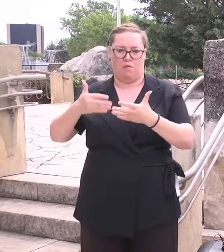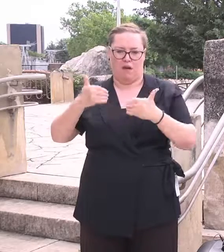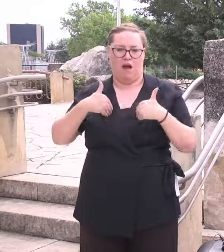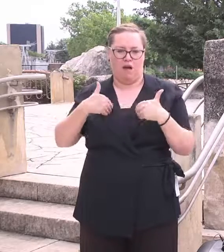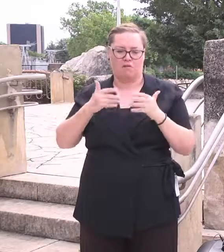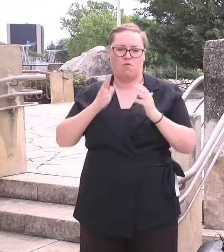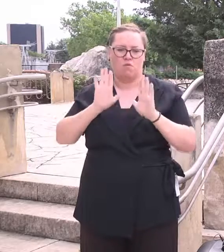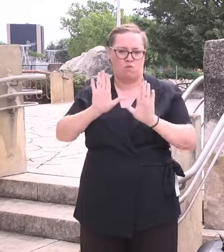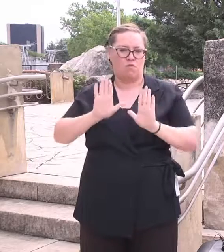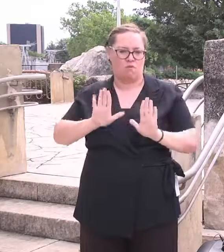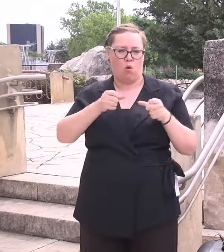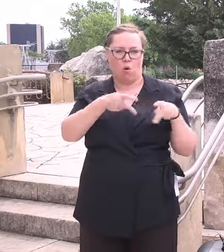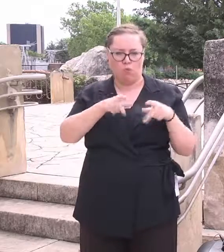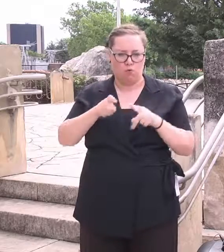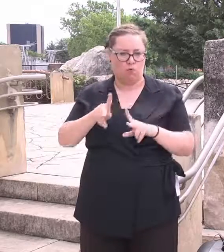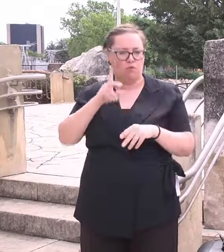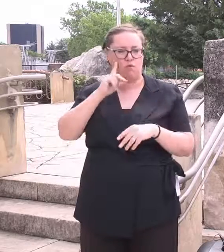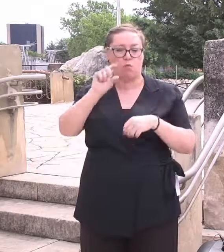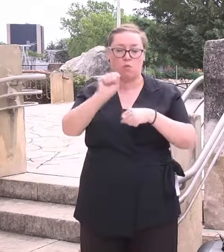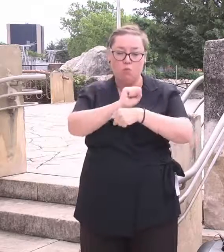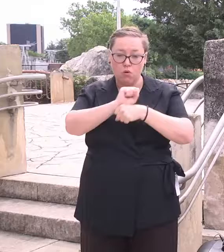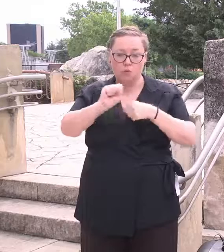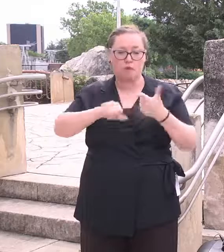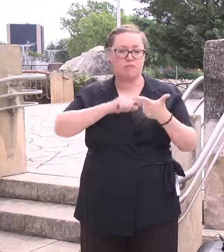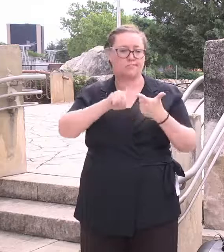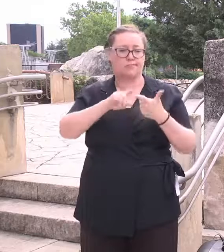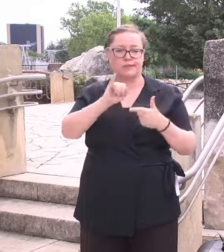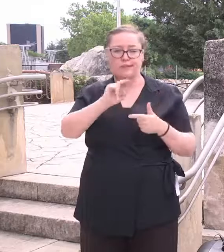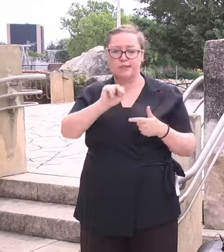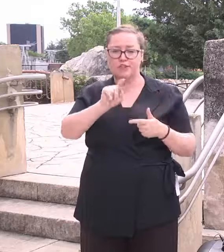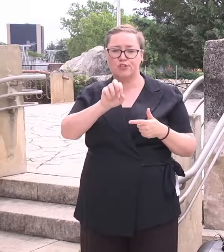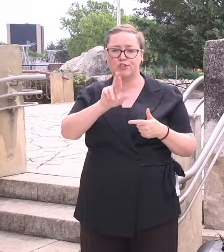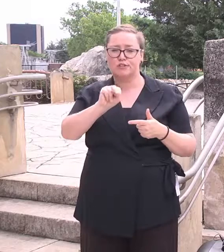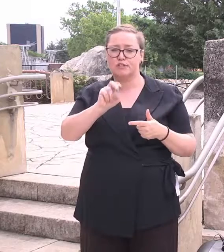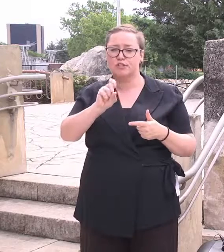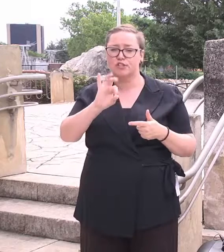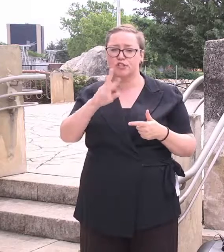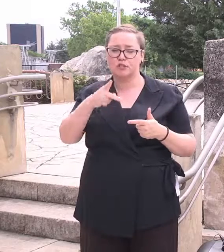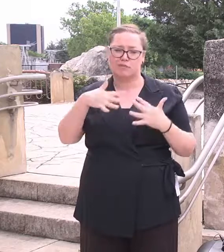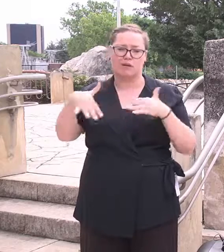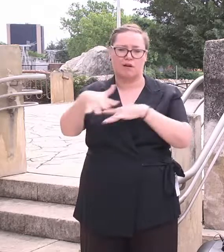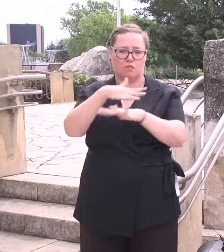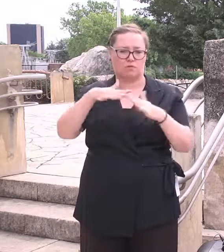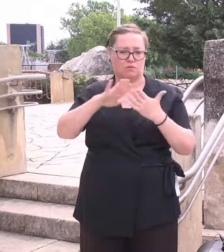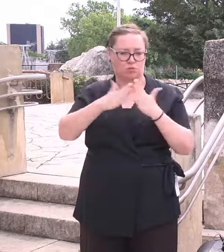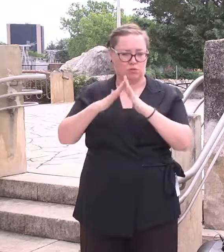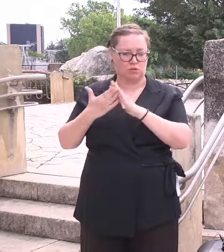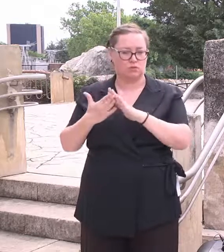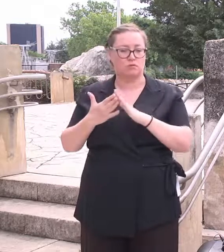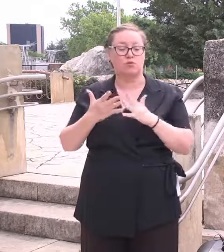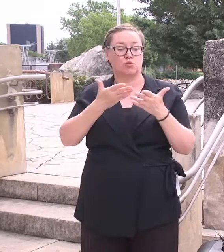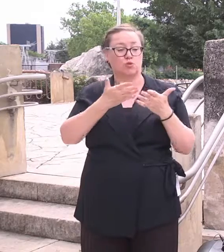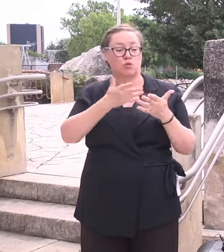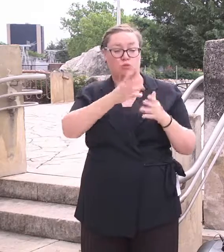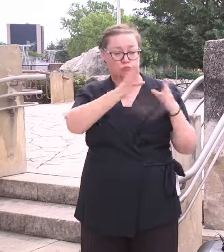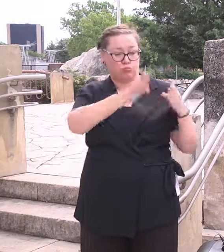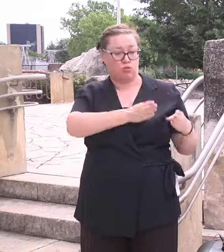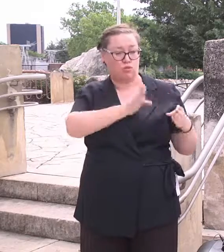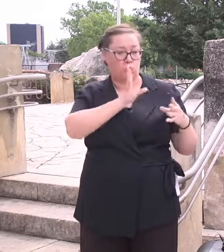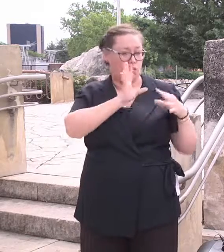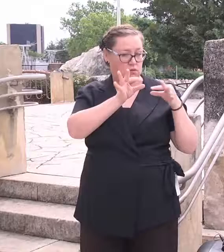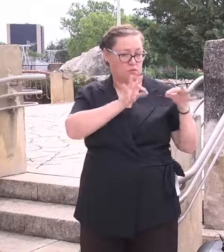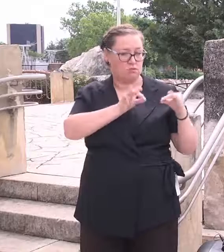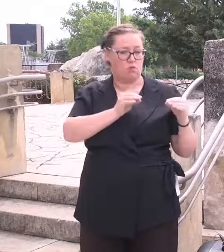for employment and internships in our community and so here to tell us a little bit more about um